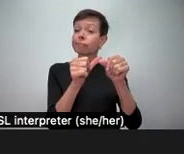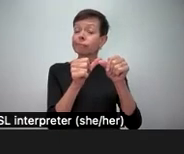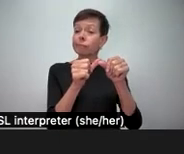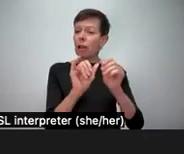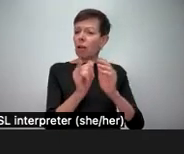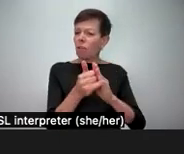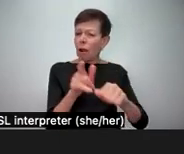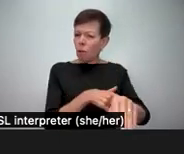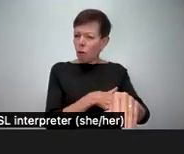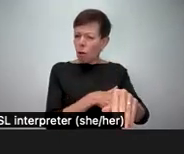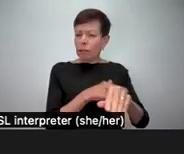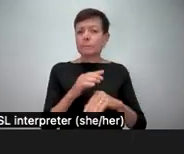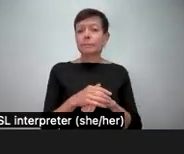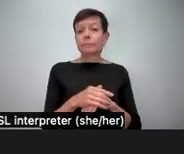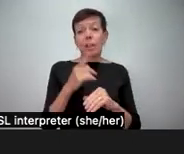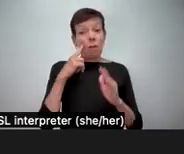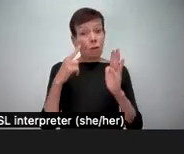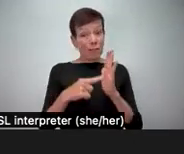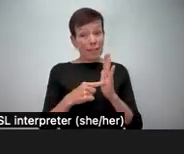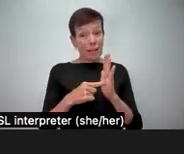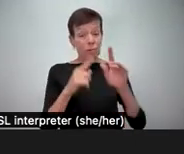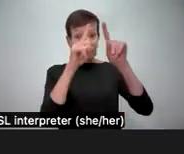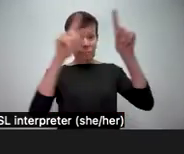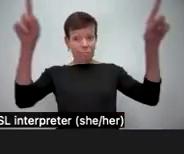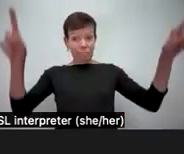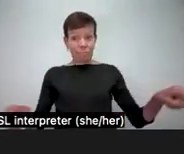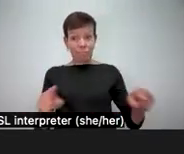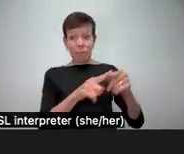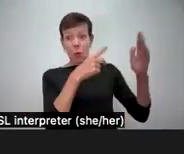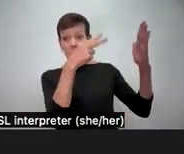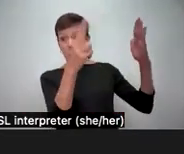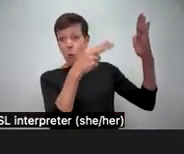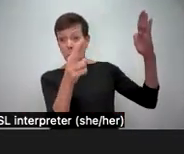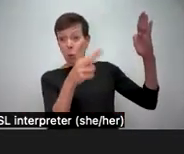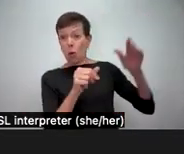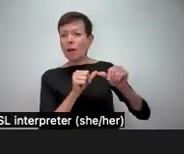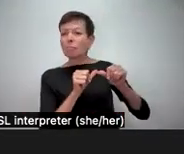for example, a mural’s typical lifespan is 3 to 5 years. So, in your maintenance plan,